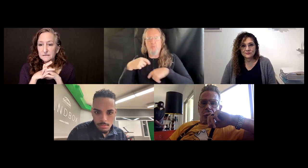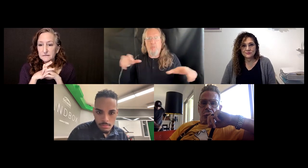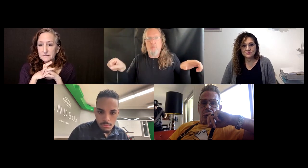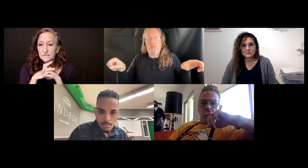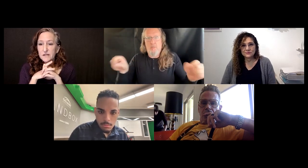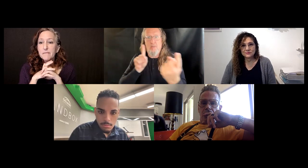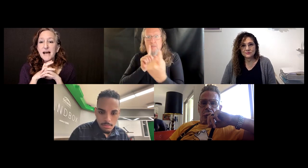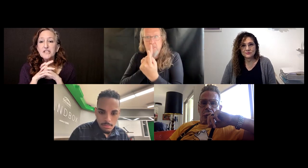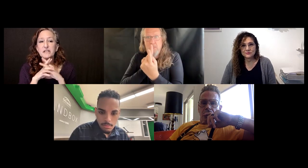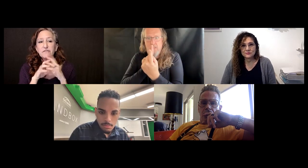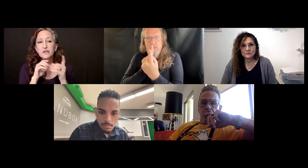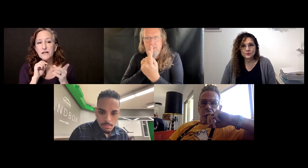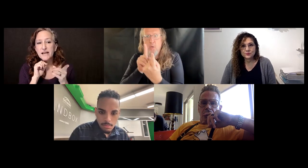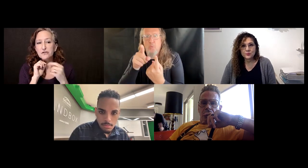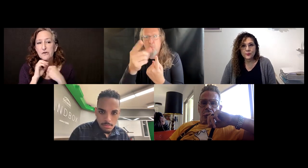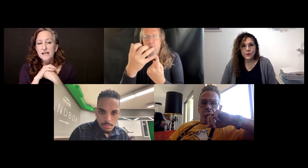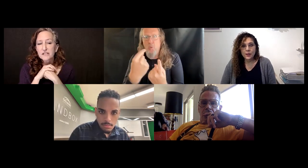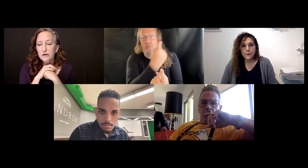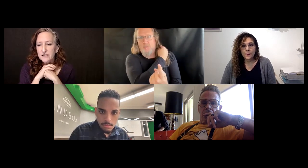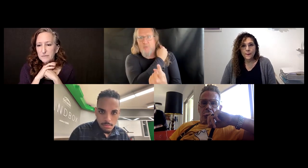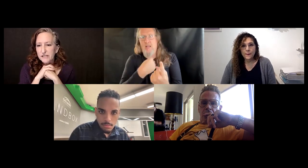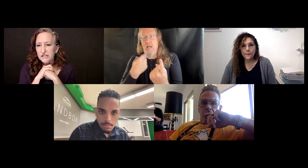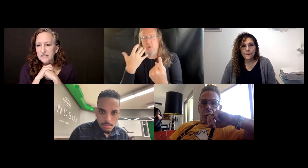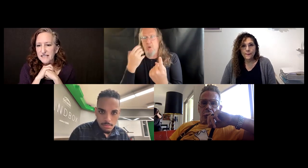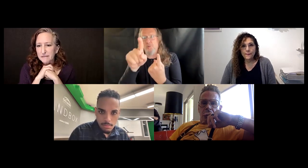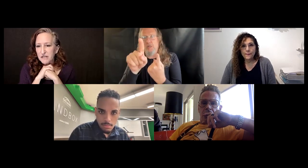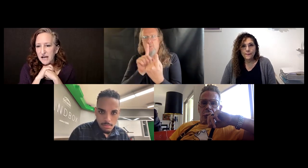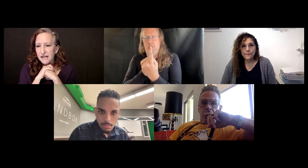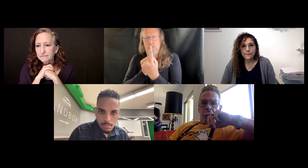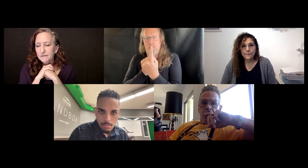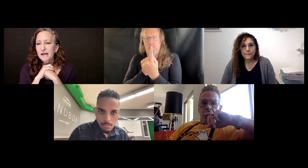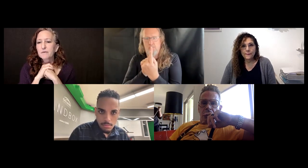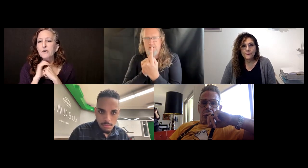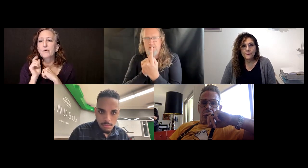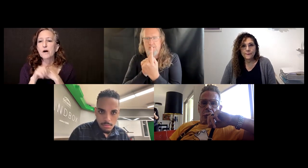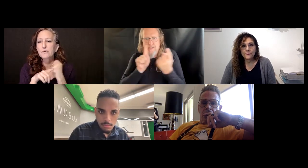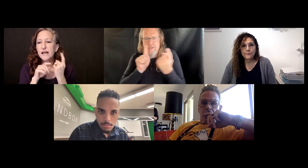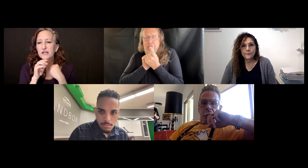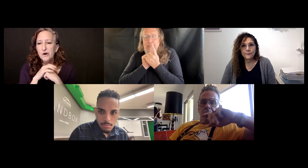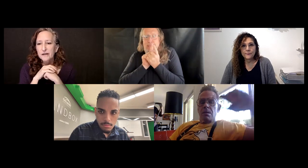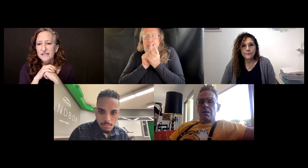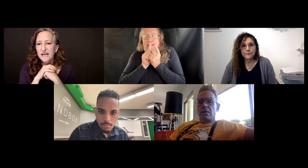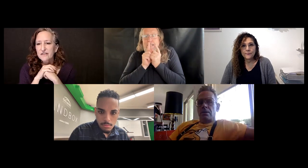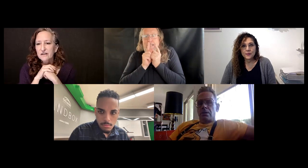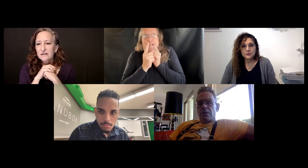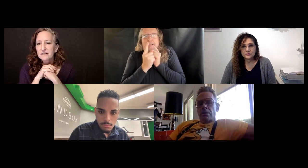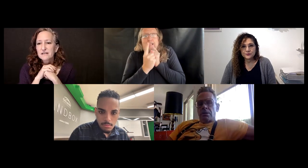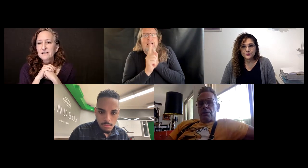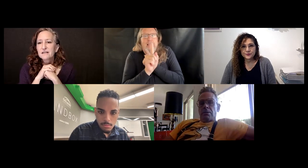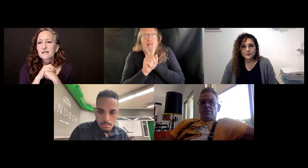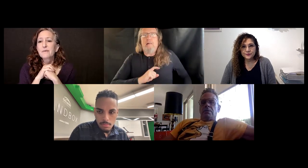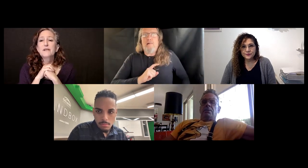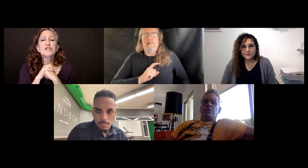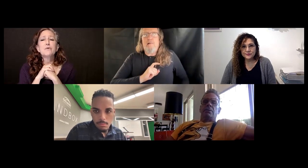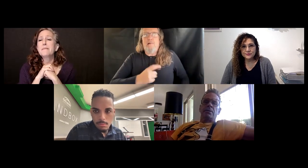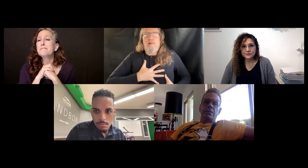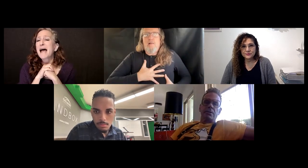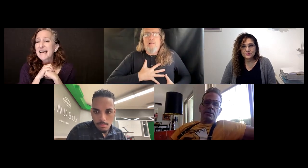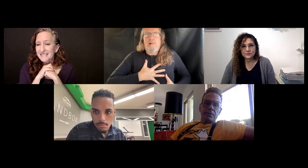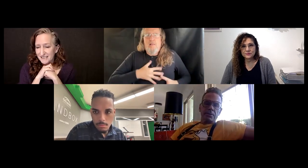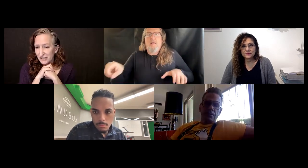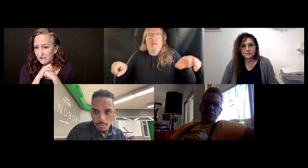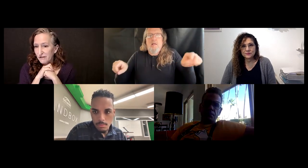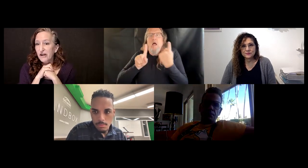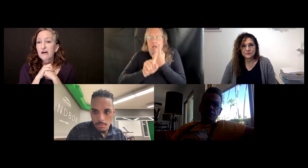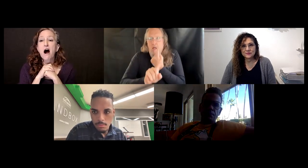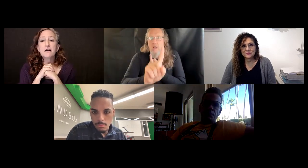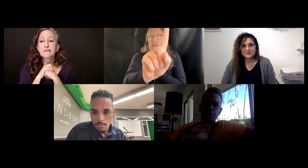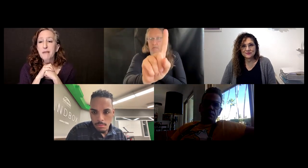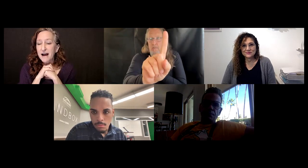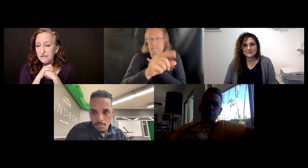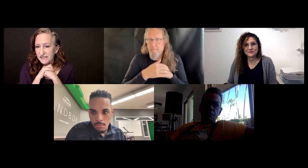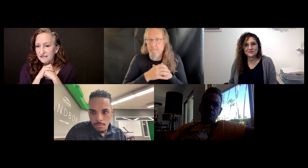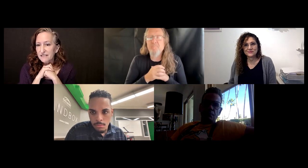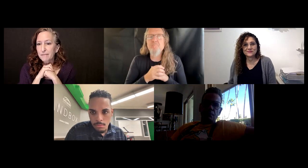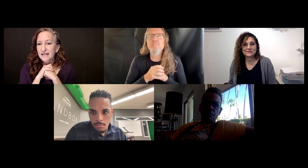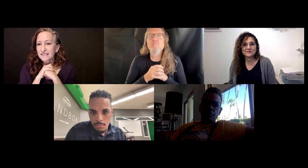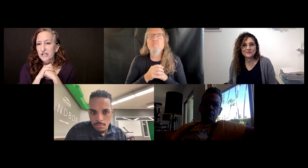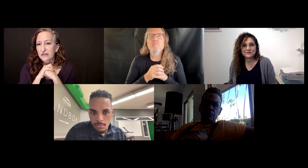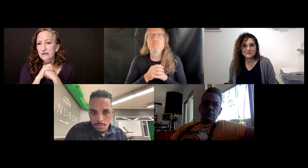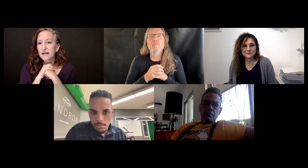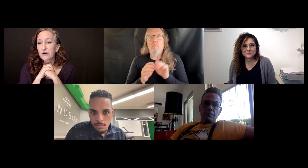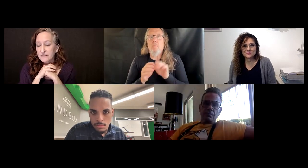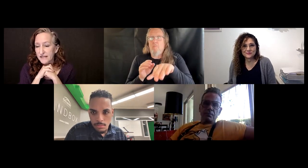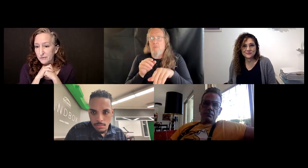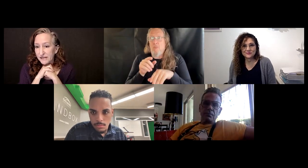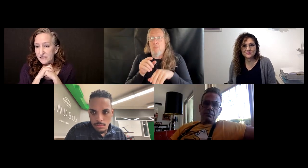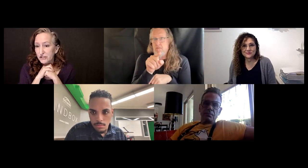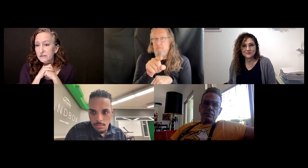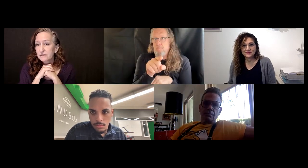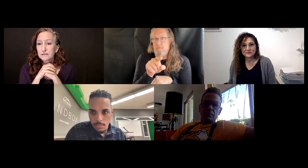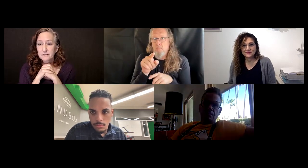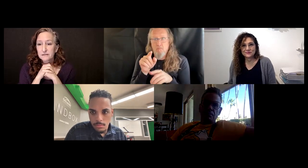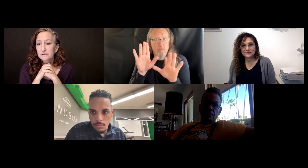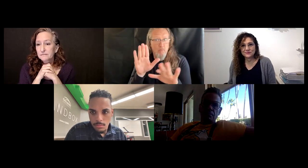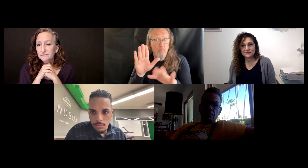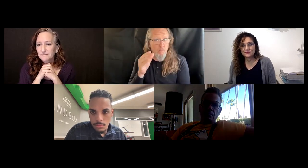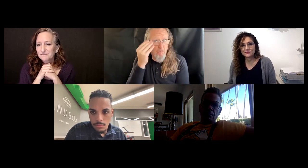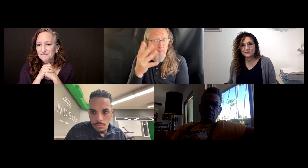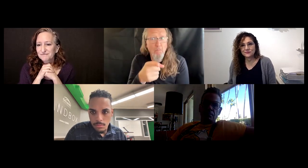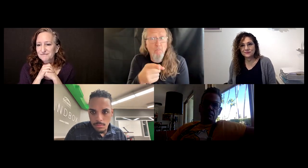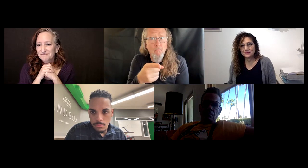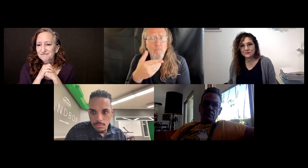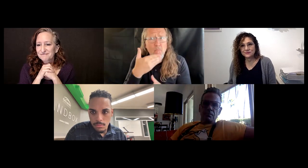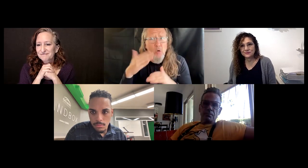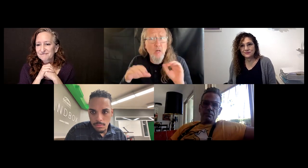Imagine if you and I are trying to cross the bridge at the same time, I'm going one way, you're going the other, and we do our best with our hearts pounding to pass each other and cross that bridge